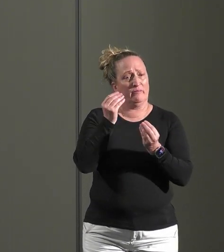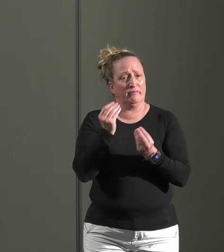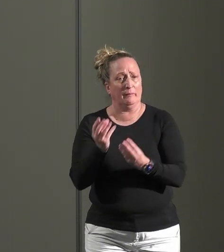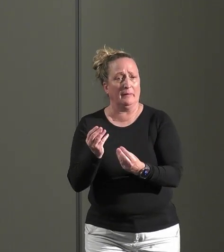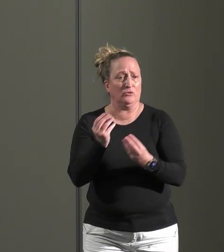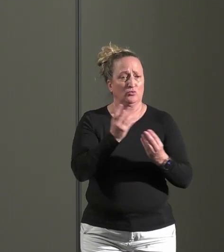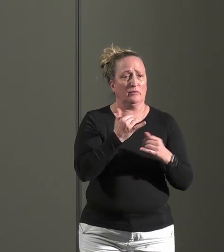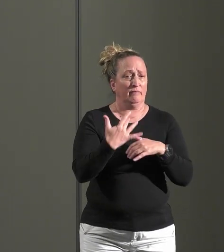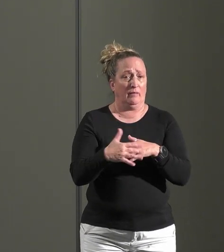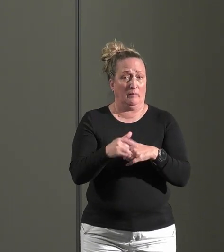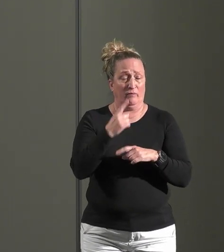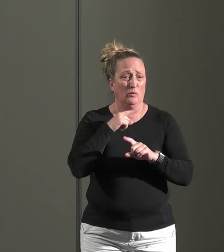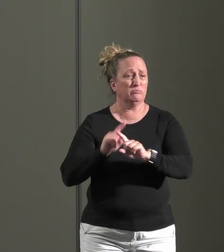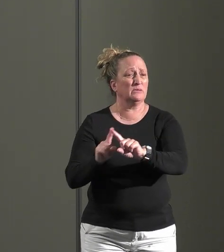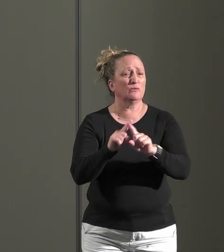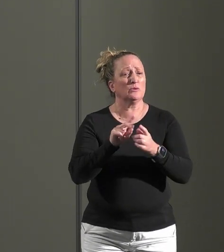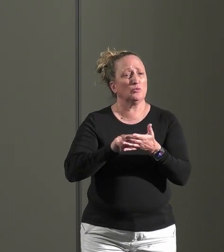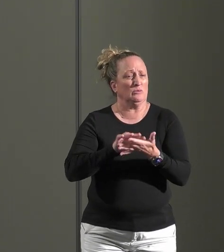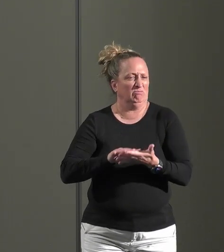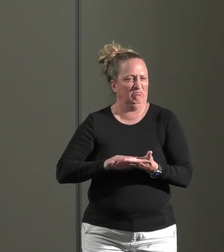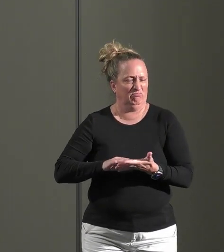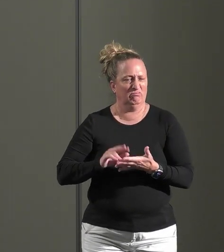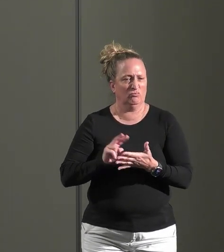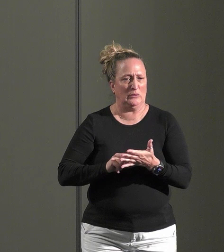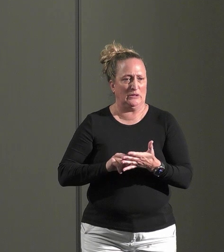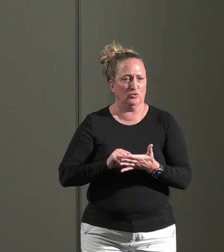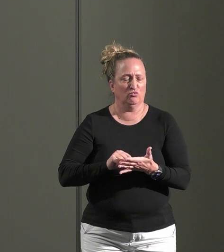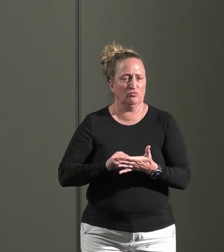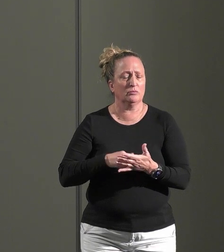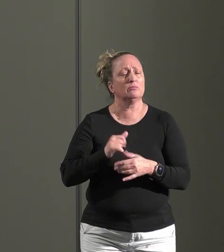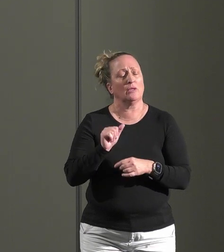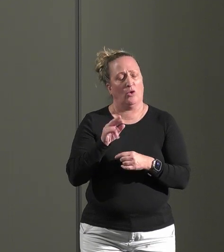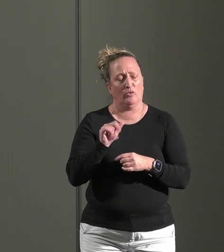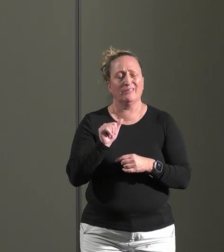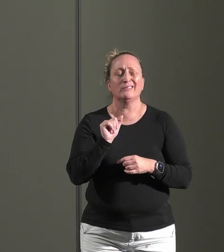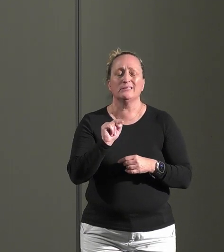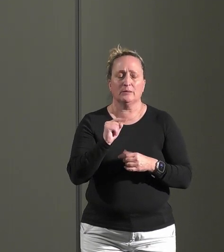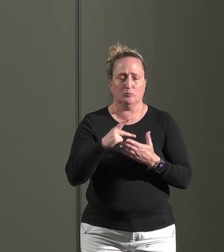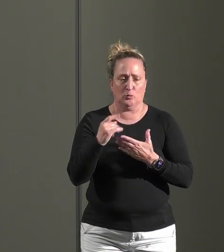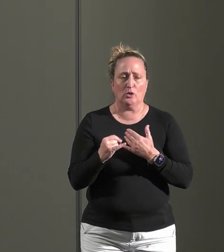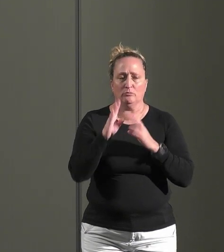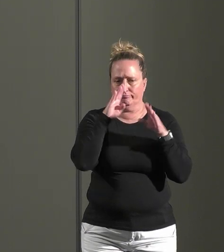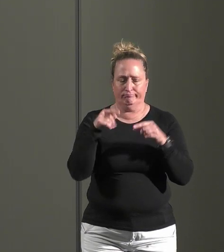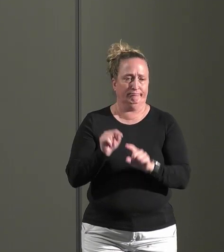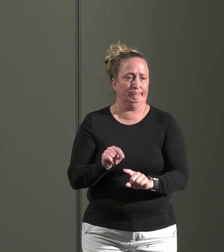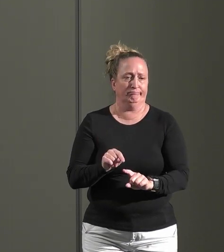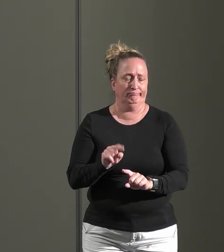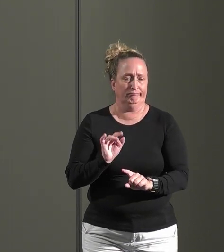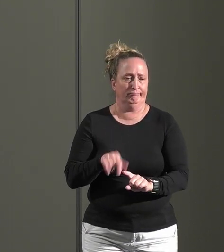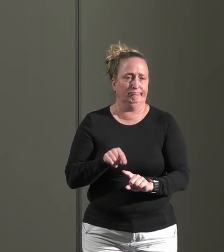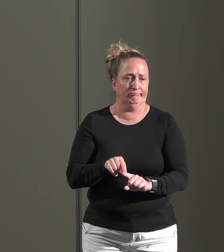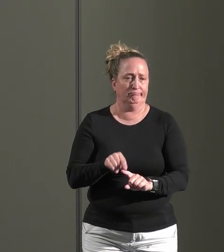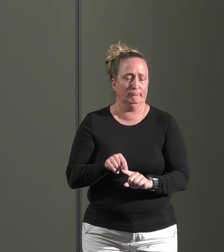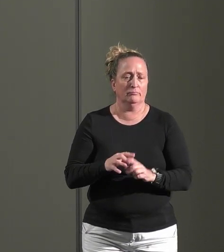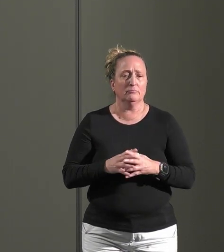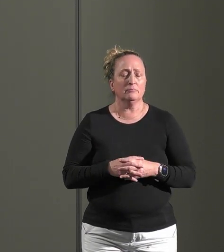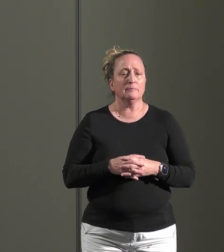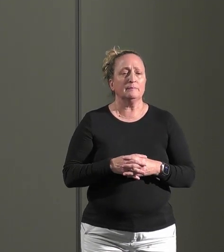that is available from different screen reader, is what the ARIA-AT project largely been focused on.